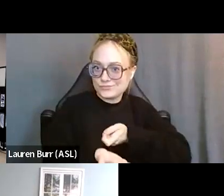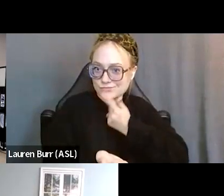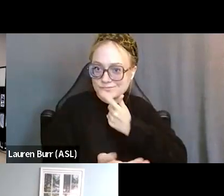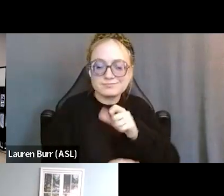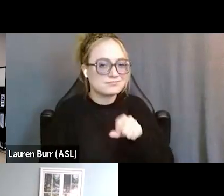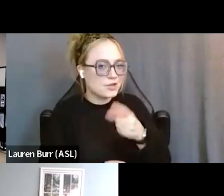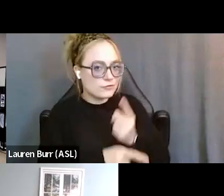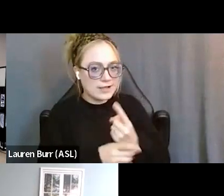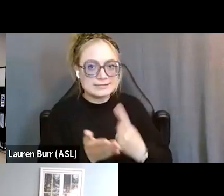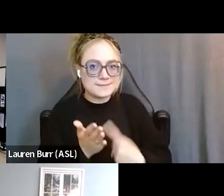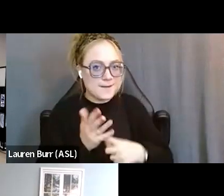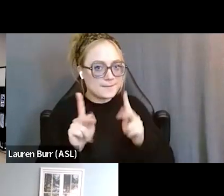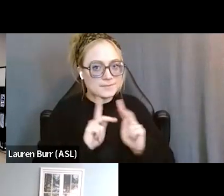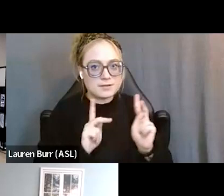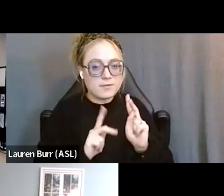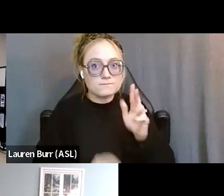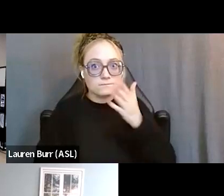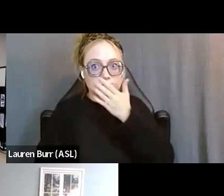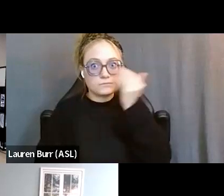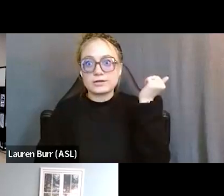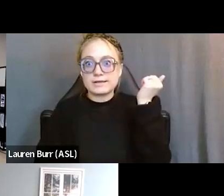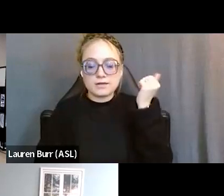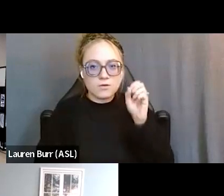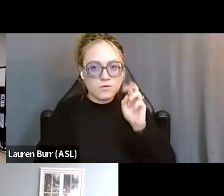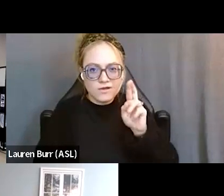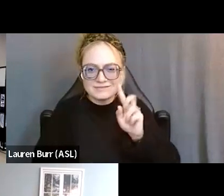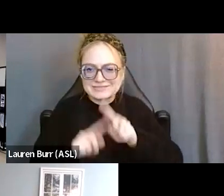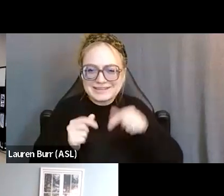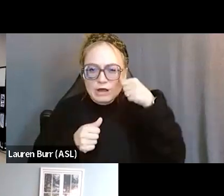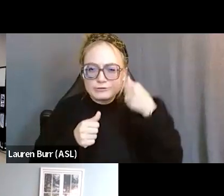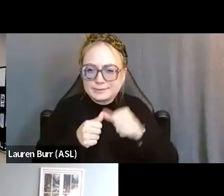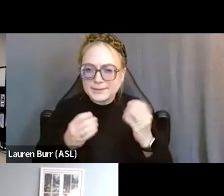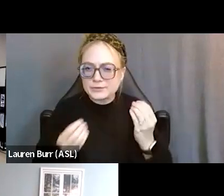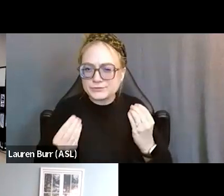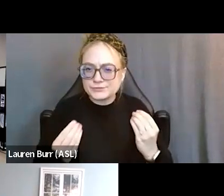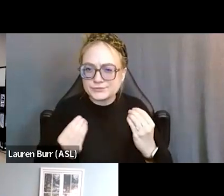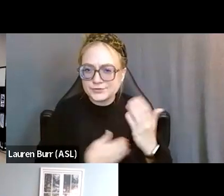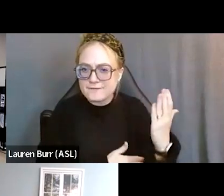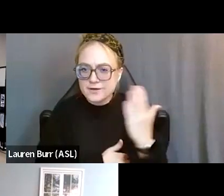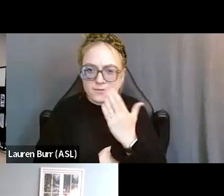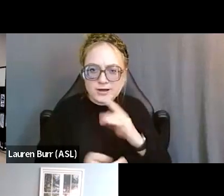was referred to before because they just having trouble remembering to take it. So there are some strategies that you can use.